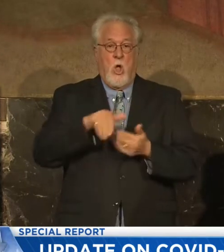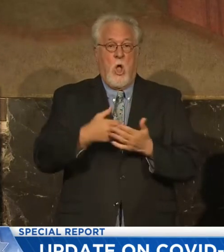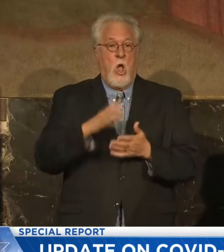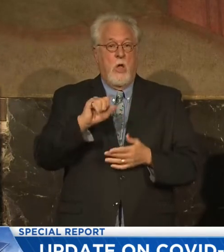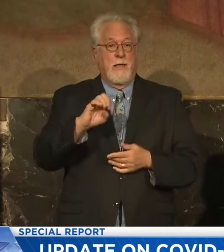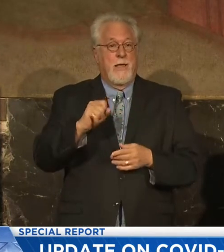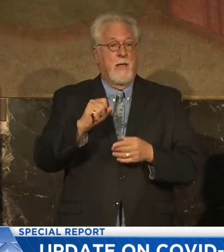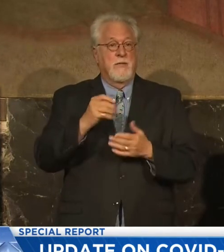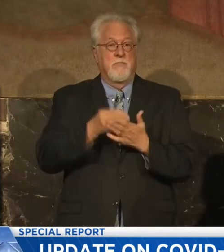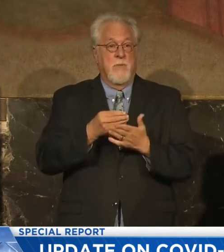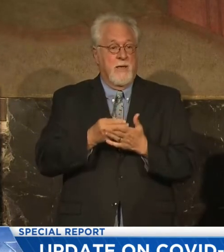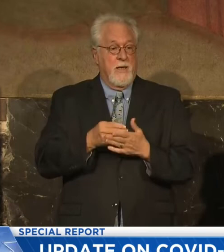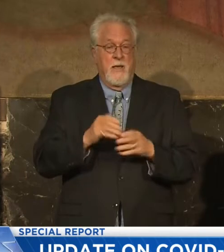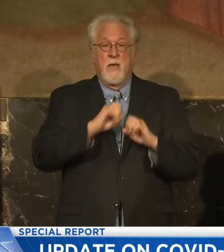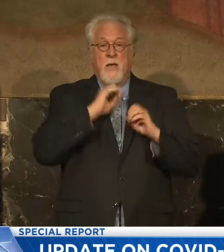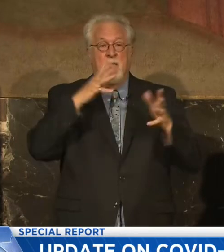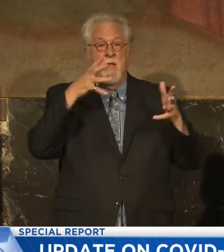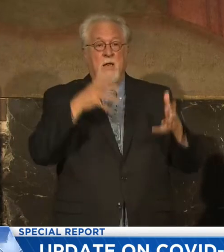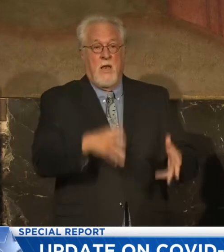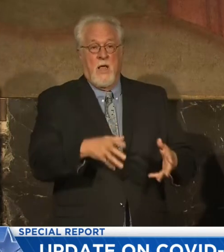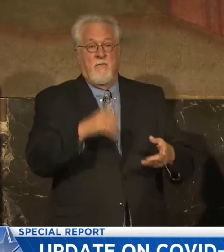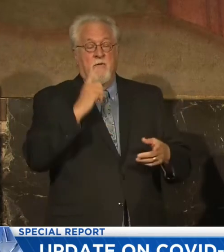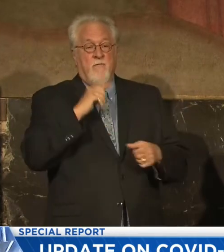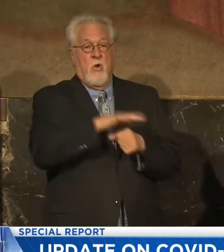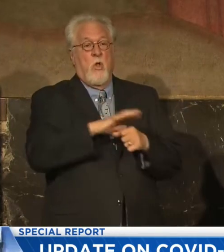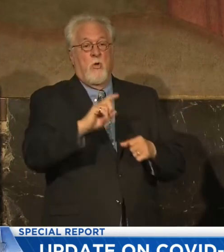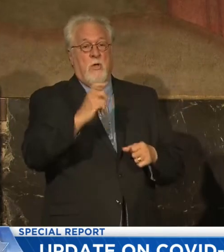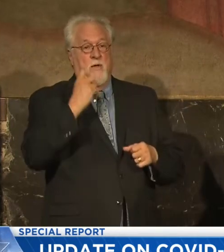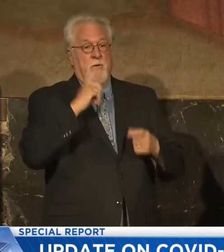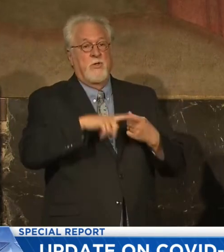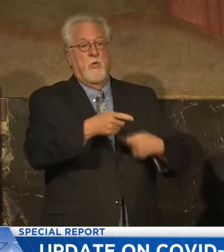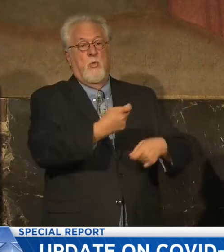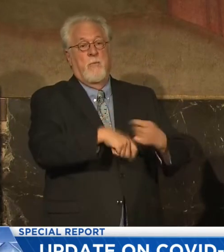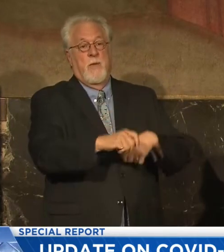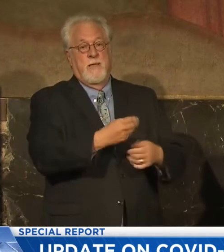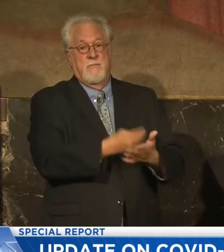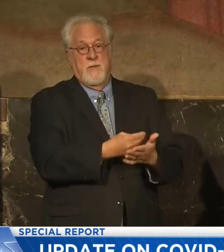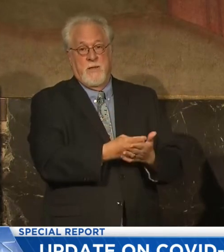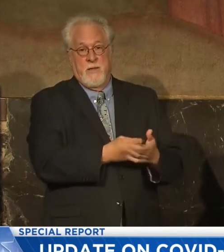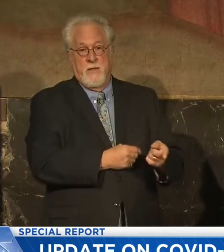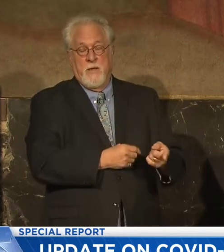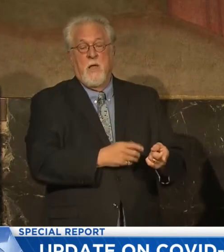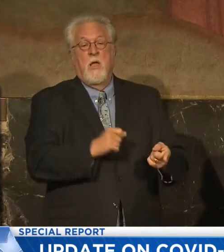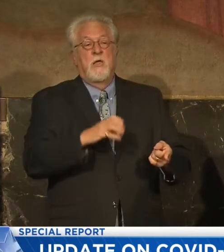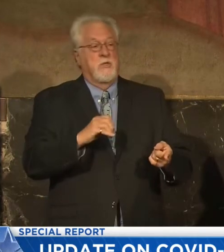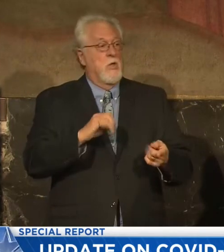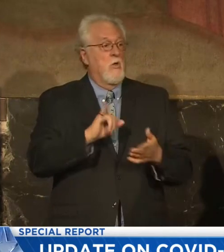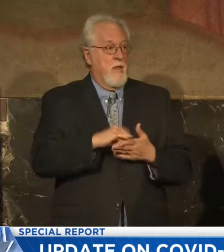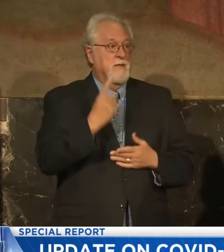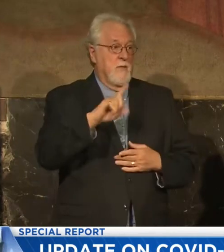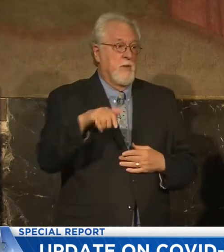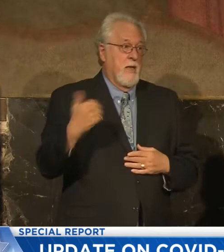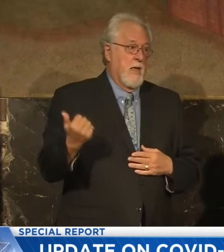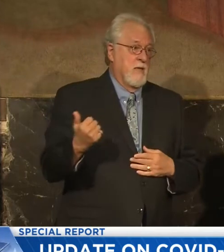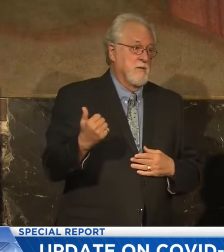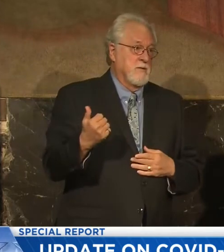LOST REVENUE. IF HE IS SUCCESSFUL AND WE HAVE ALREADY GONE THROUGH ALL OF THE